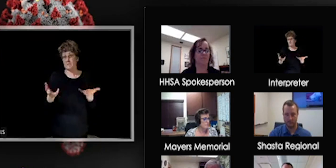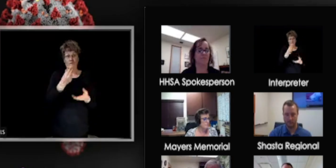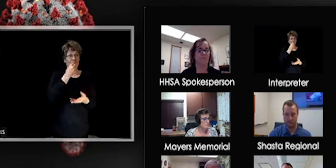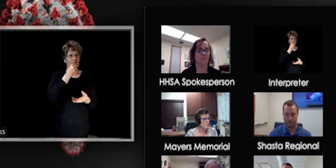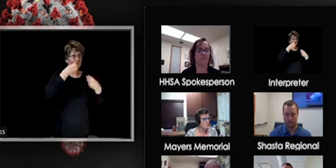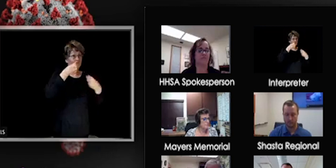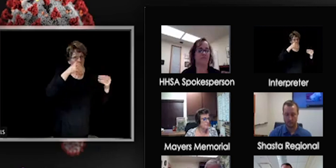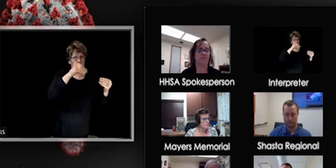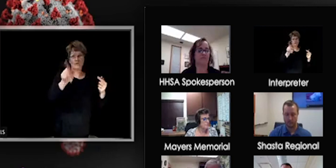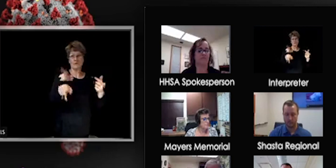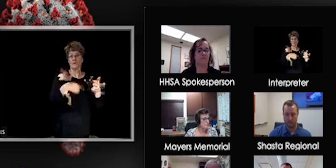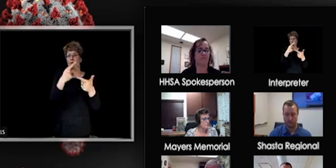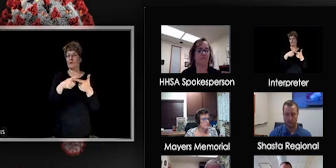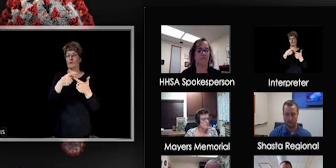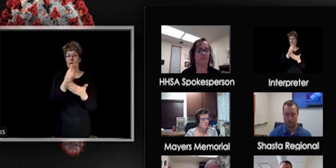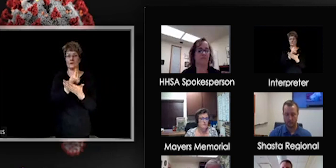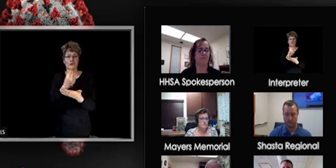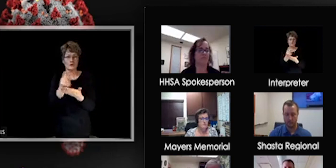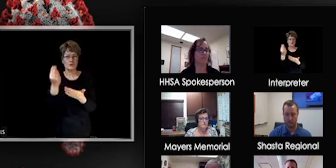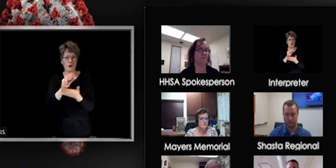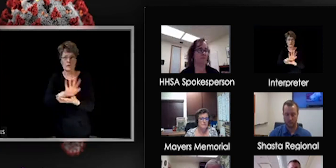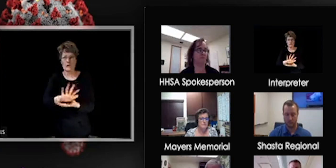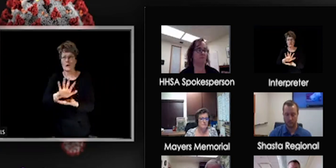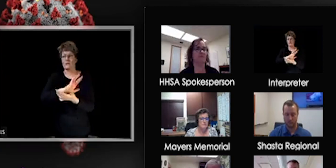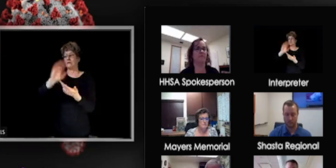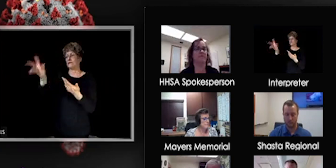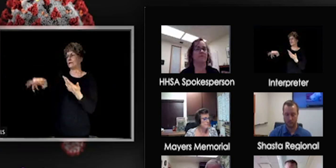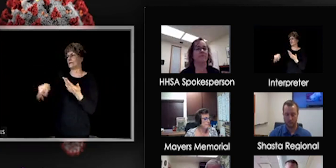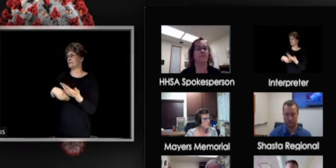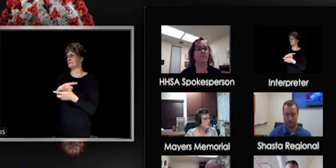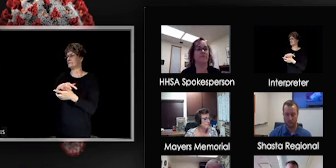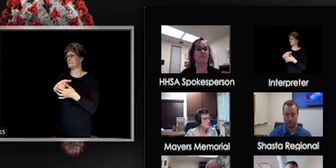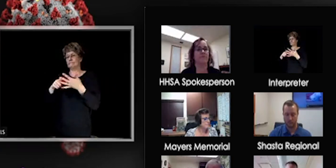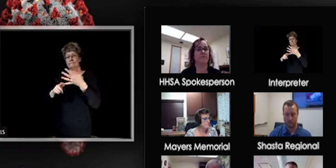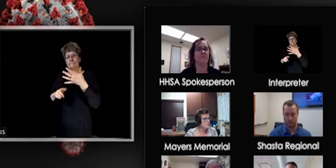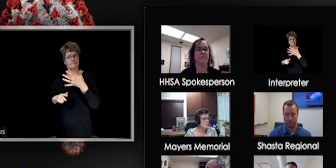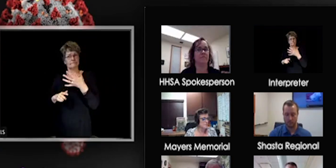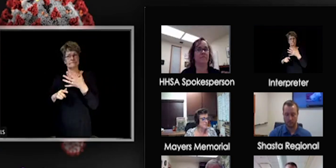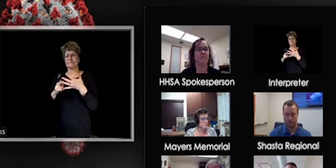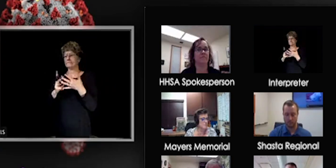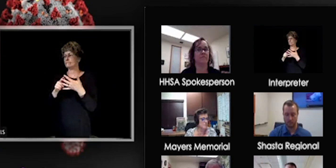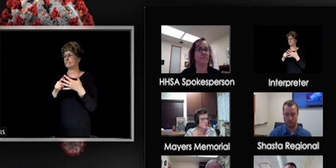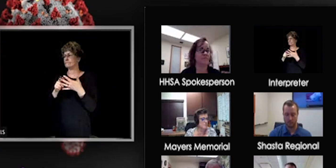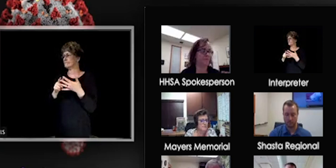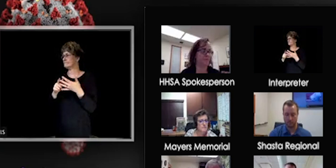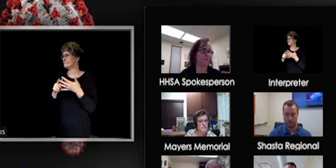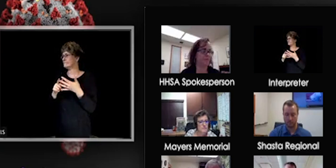at some retail establishment or what have you or you’re planning to go to church this